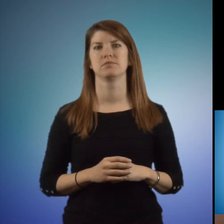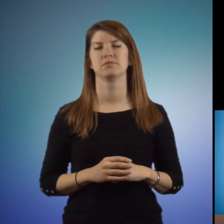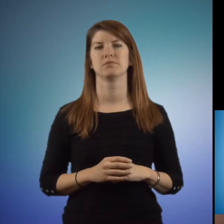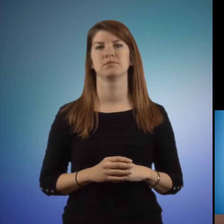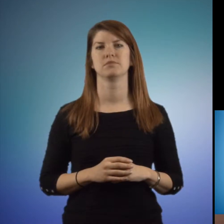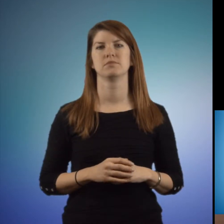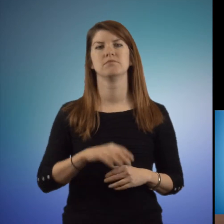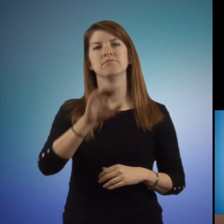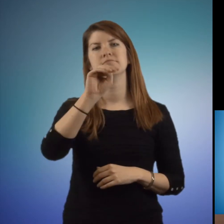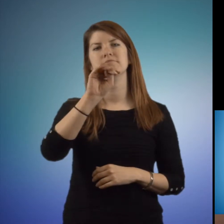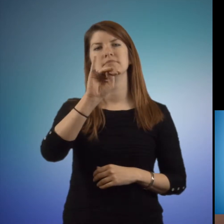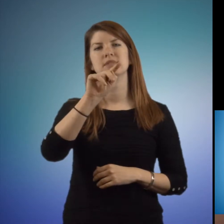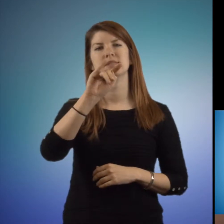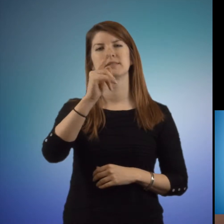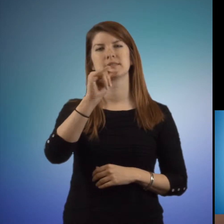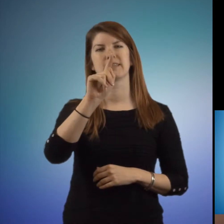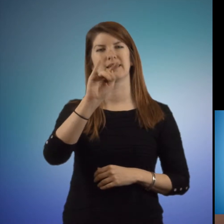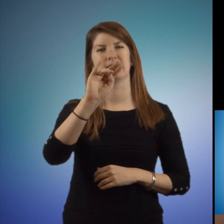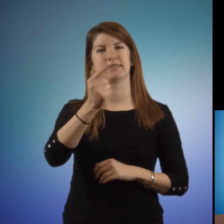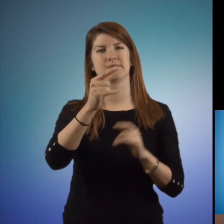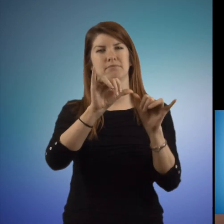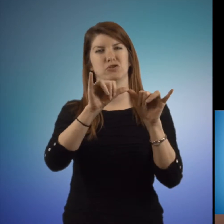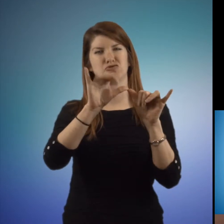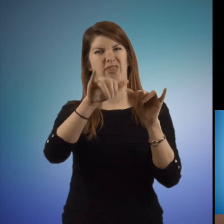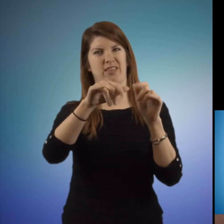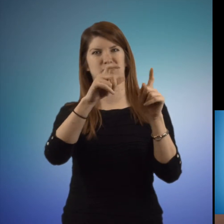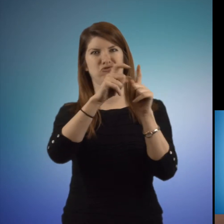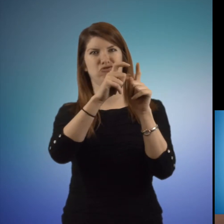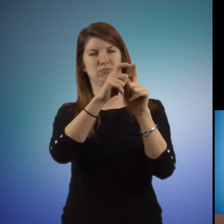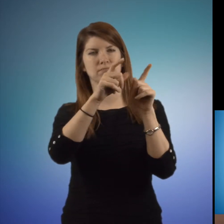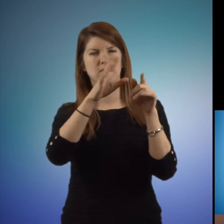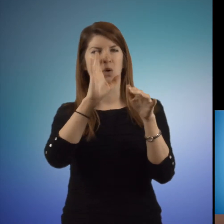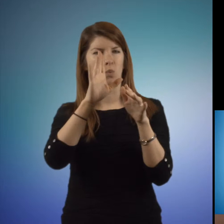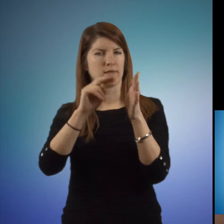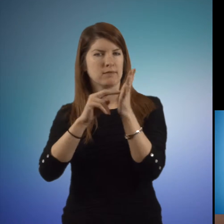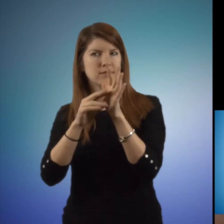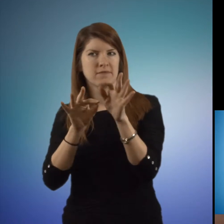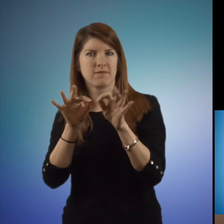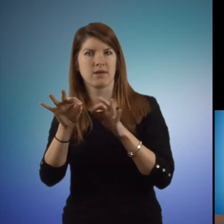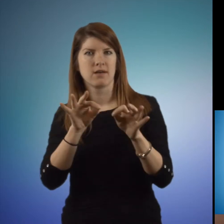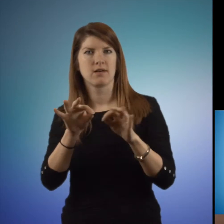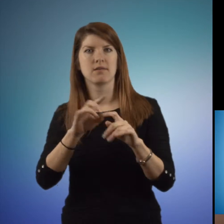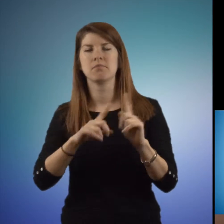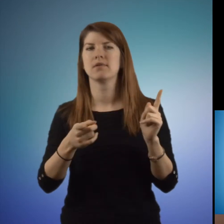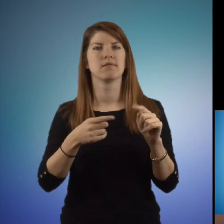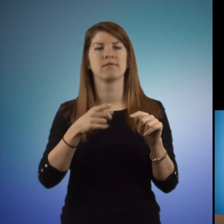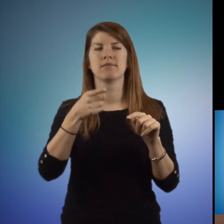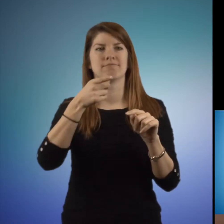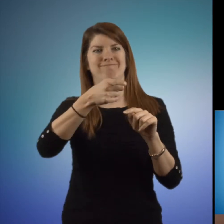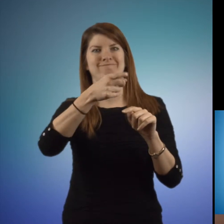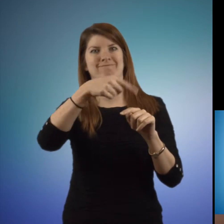Mitigating measures is a term that I'll define, but they cannot be used to exclude students.